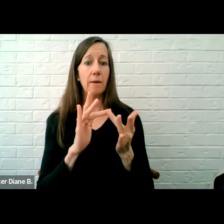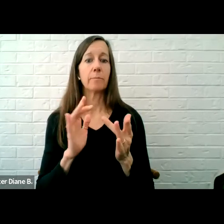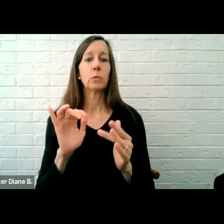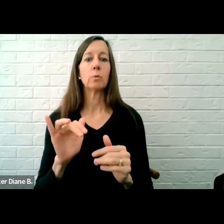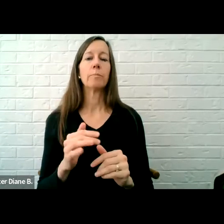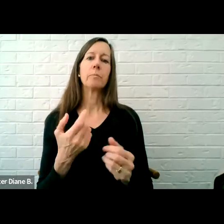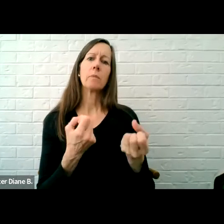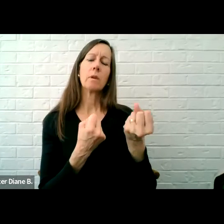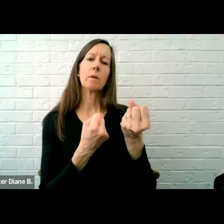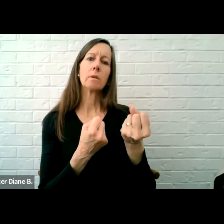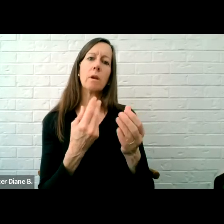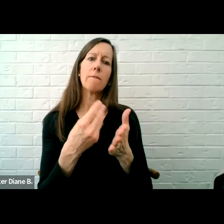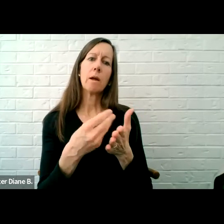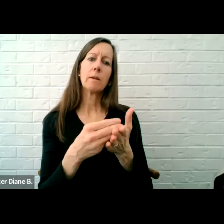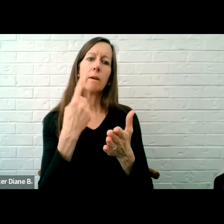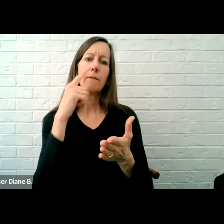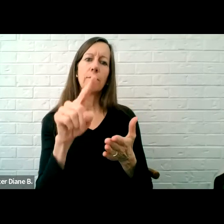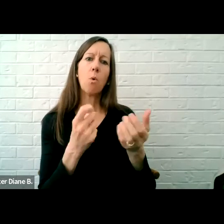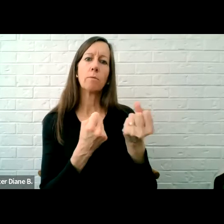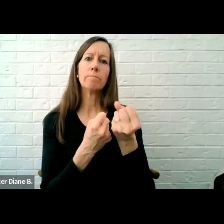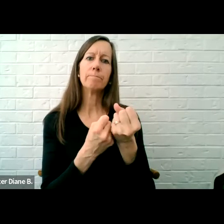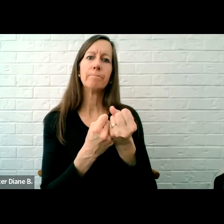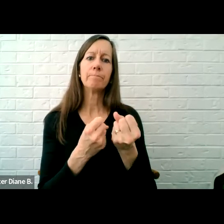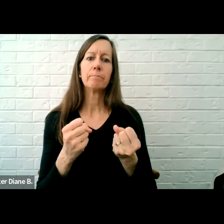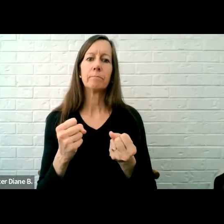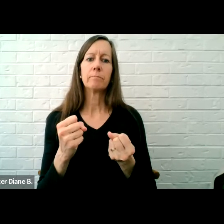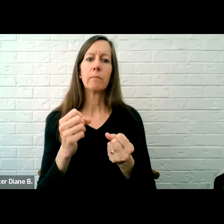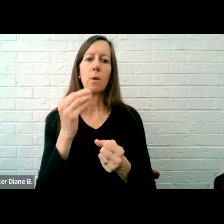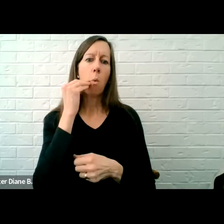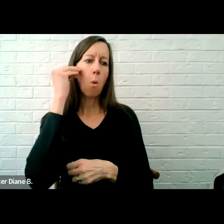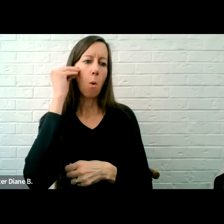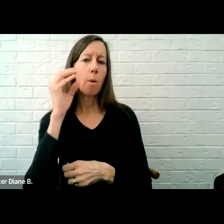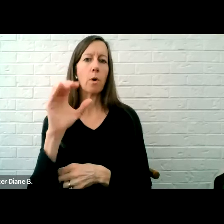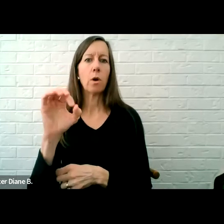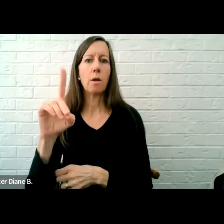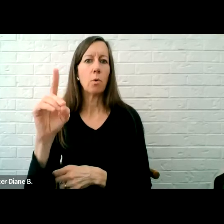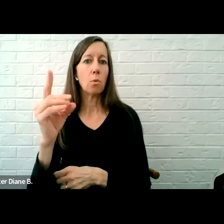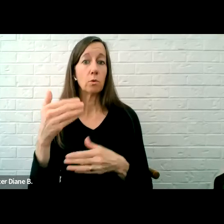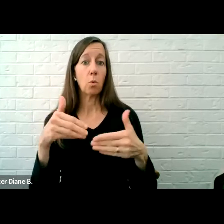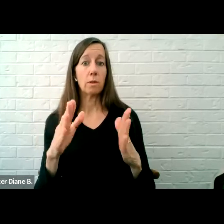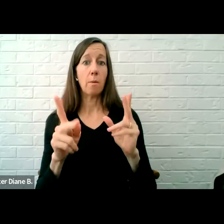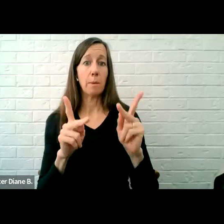Condo ownership to allow adults with Idd to have permanent housing, and it's so.